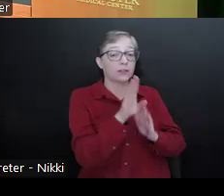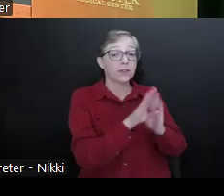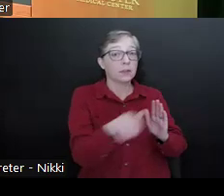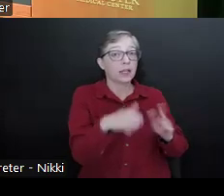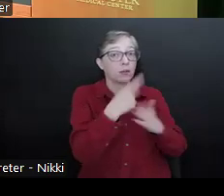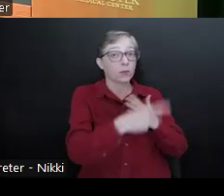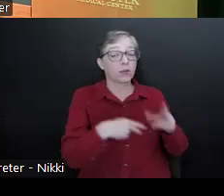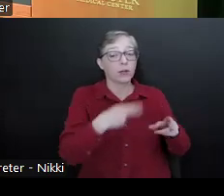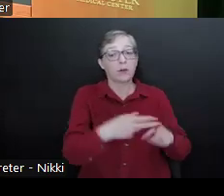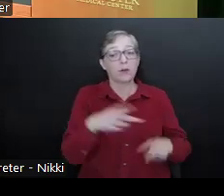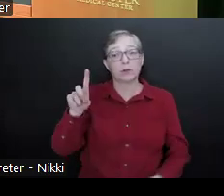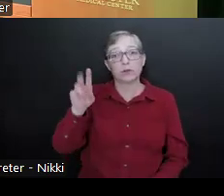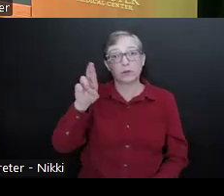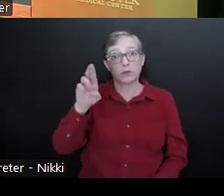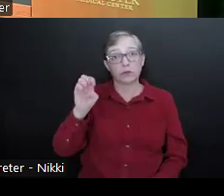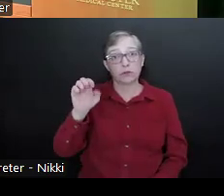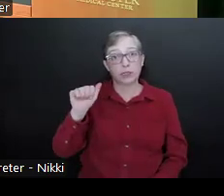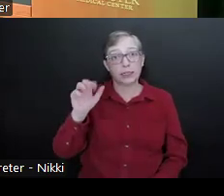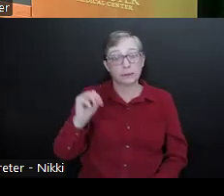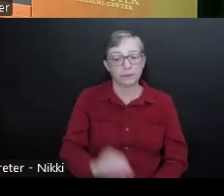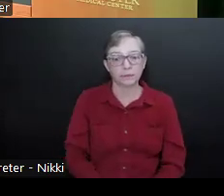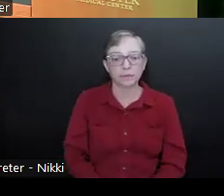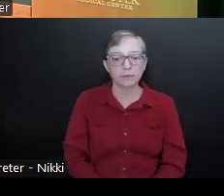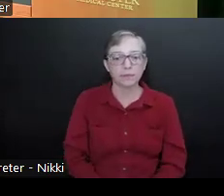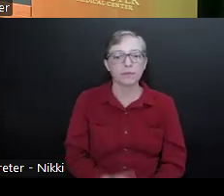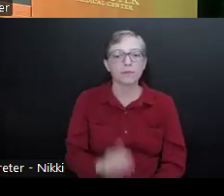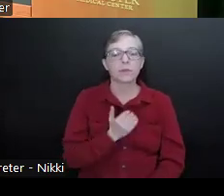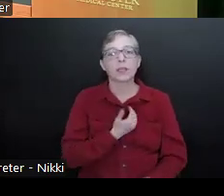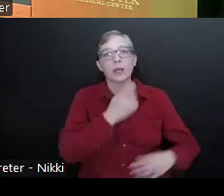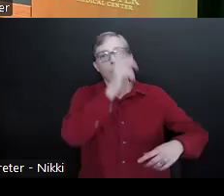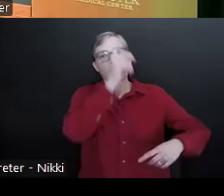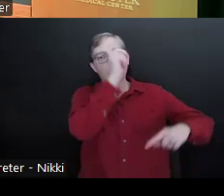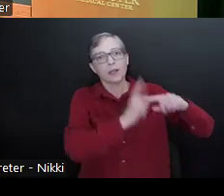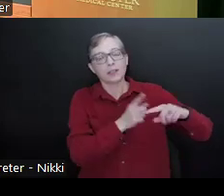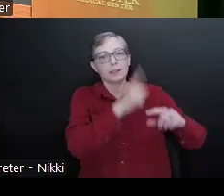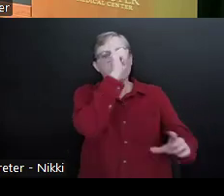um kind of taking some of our positive psychology and motivational interviewing work and uh having